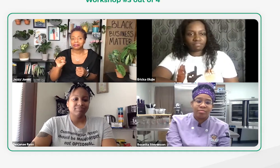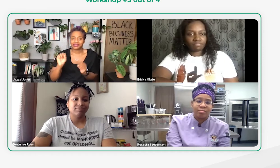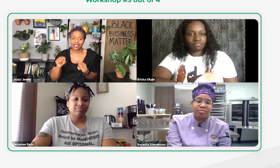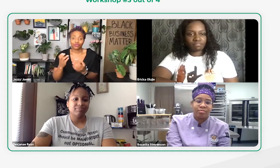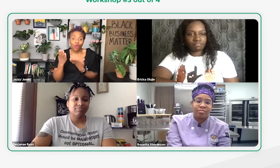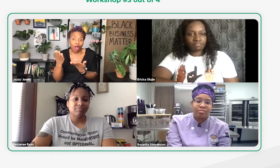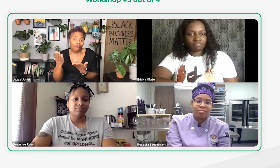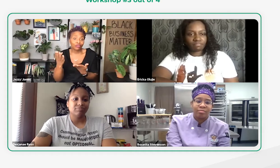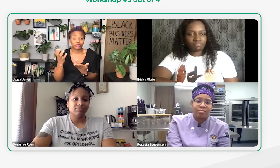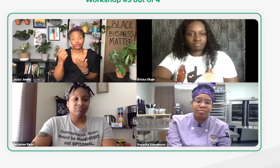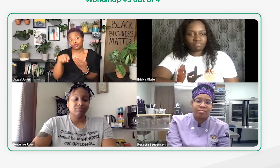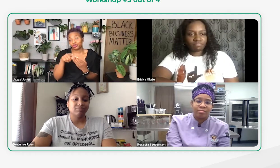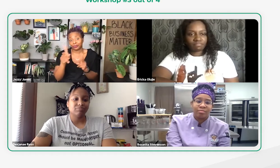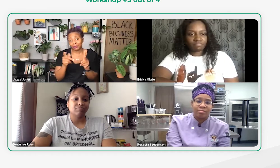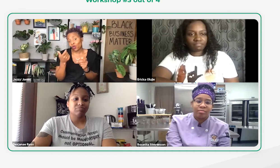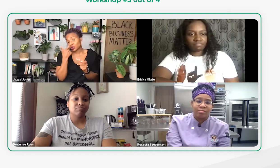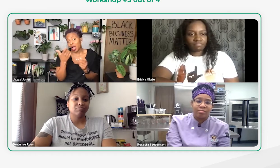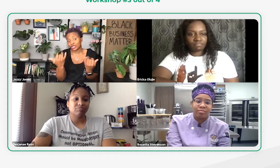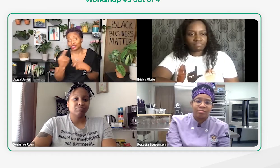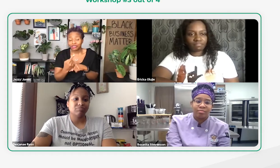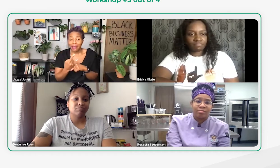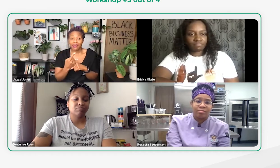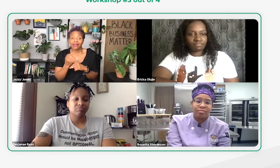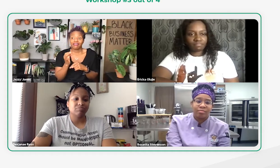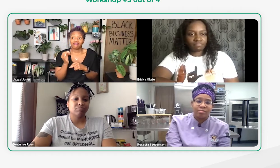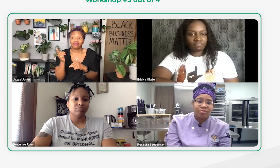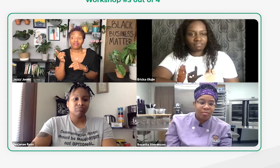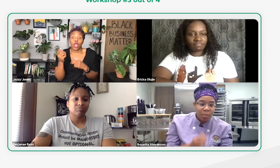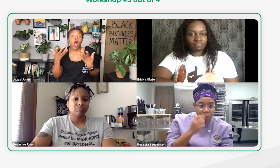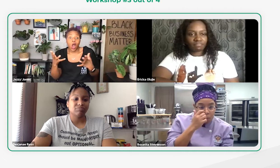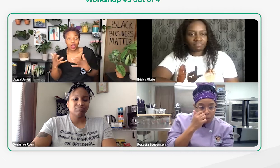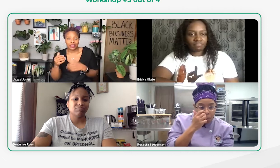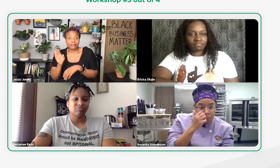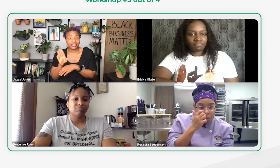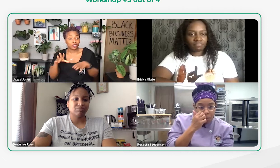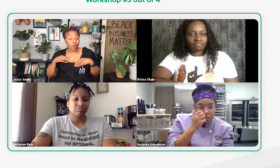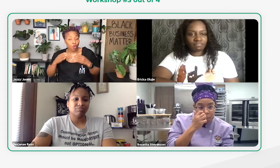what other tips would you offer to people that are watching us today